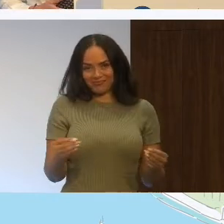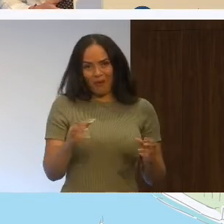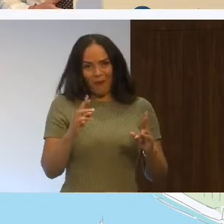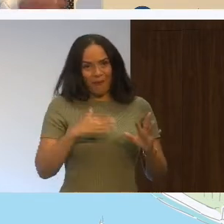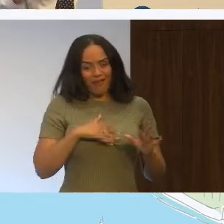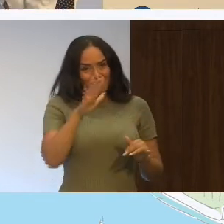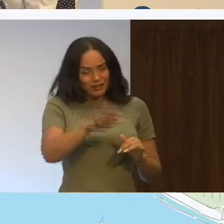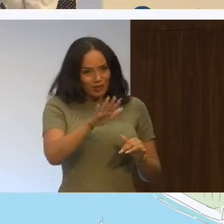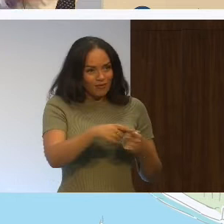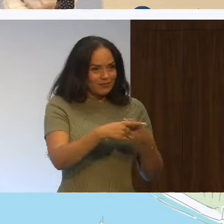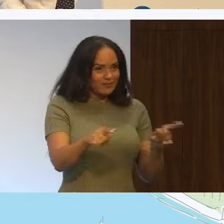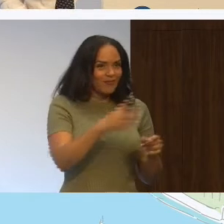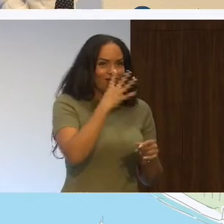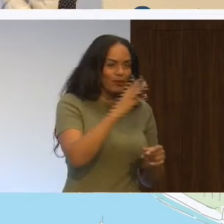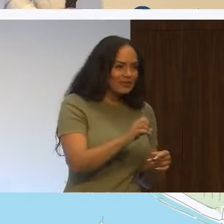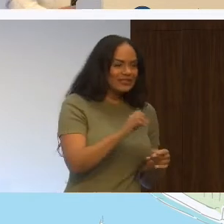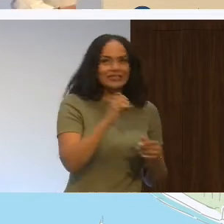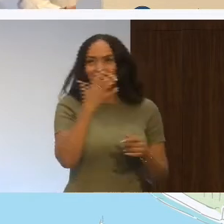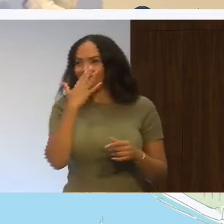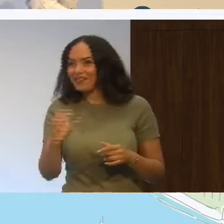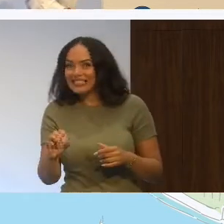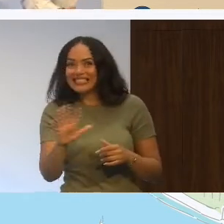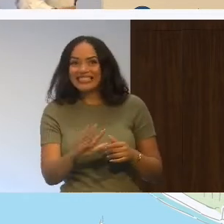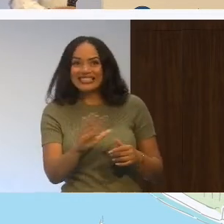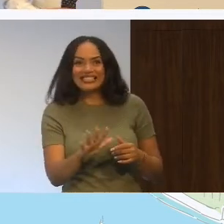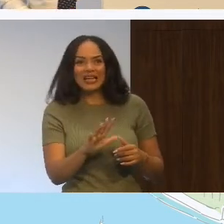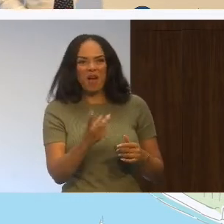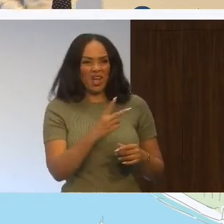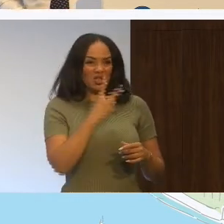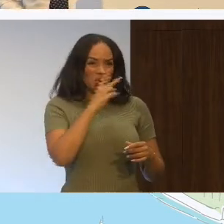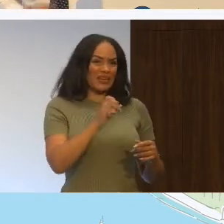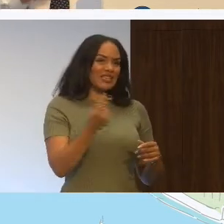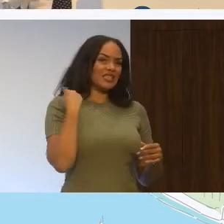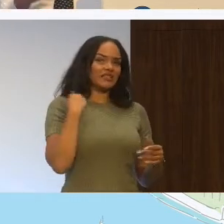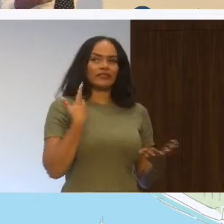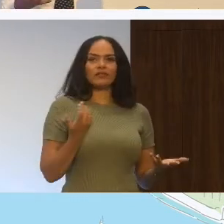and fifties and sixties. But it's not reassuring when you're in your twenties and in terms of my own